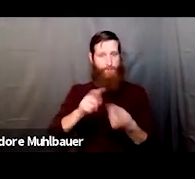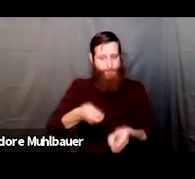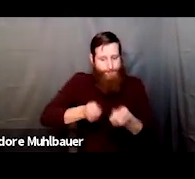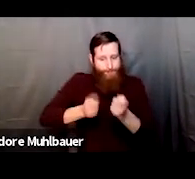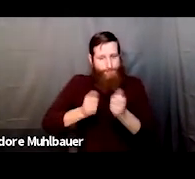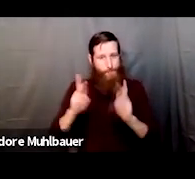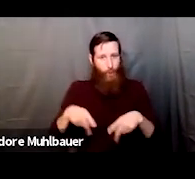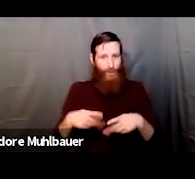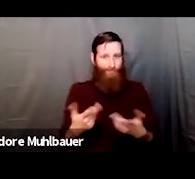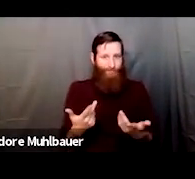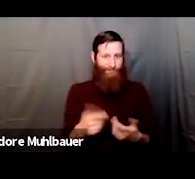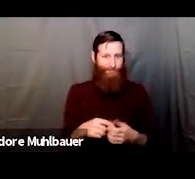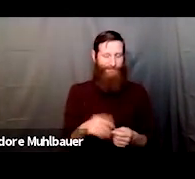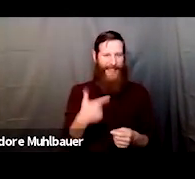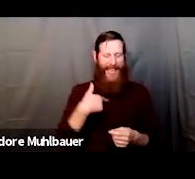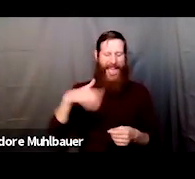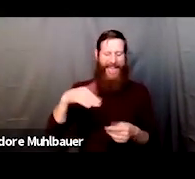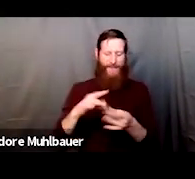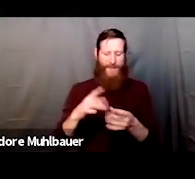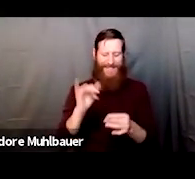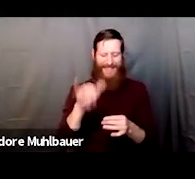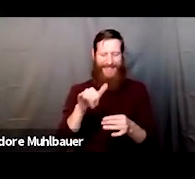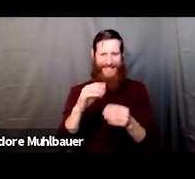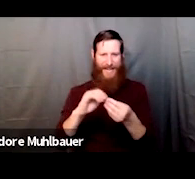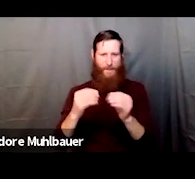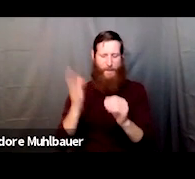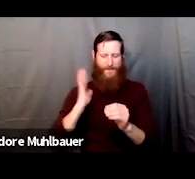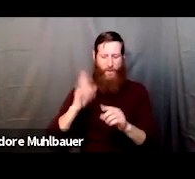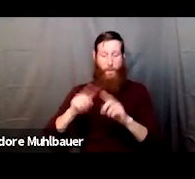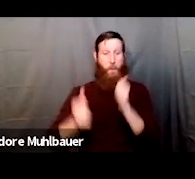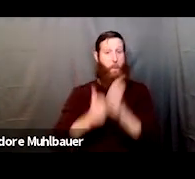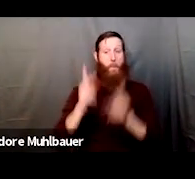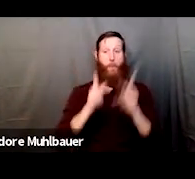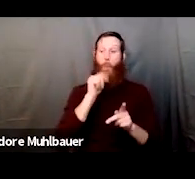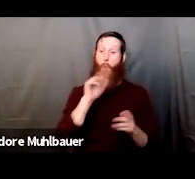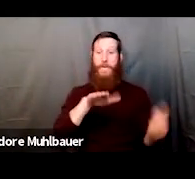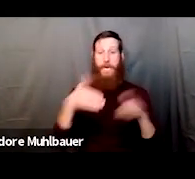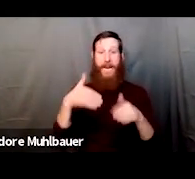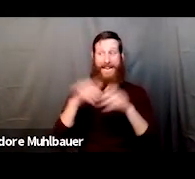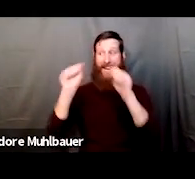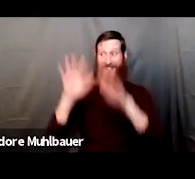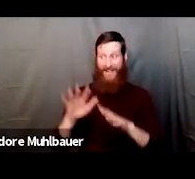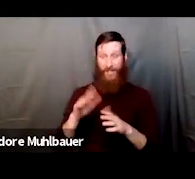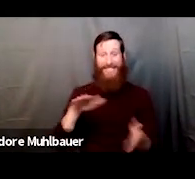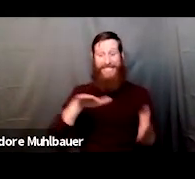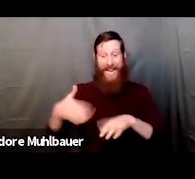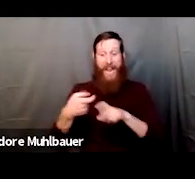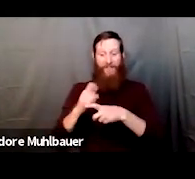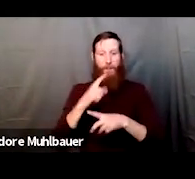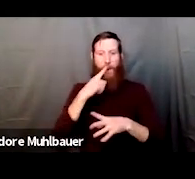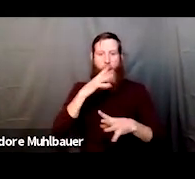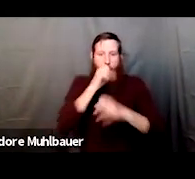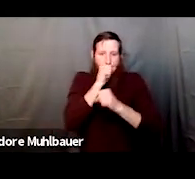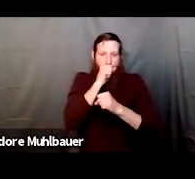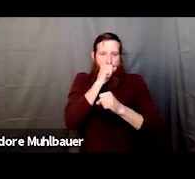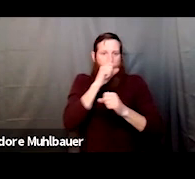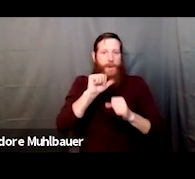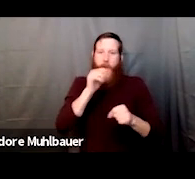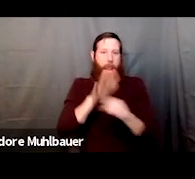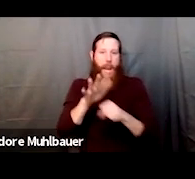I didn't mention the statistic that most people who die in an avalanche die from asphyxiation. They don't have enough air when buried in the snow.